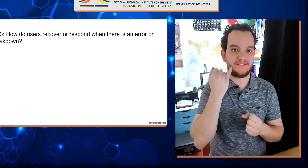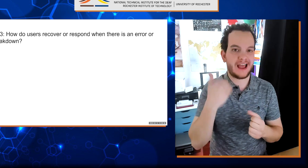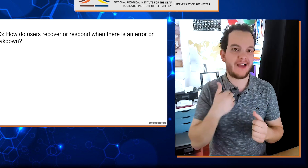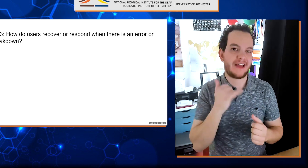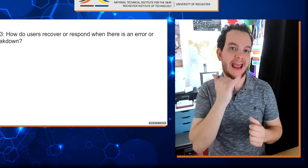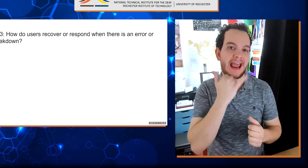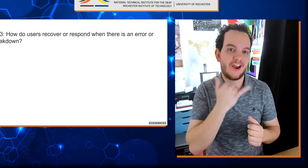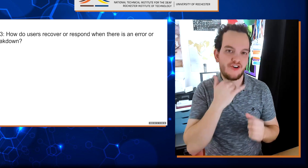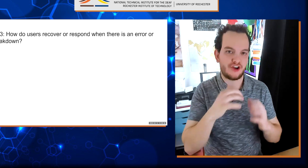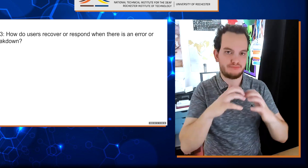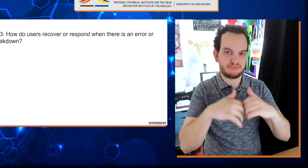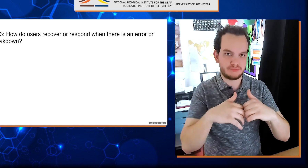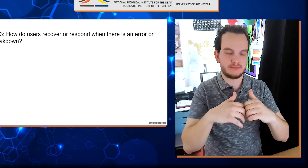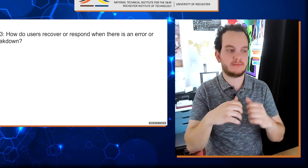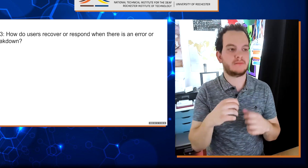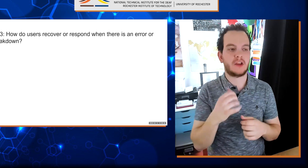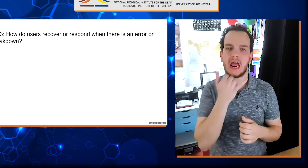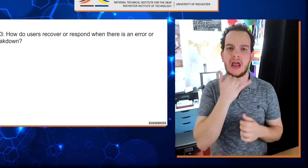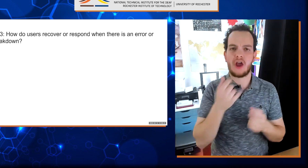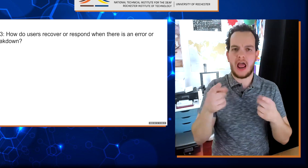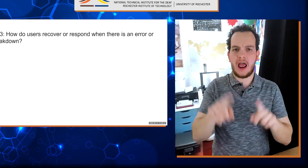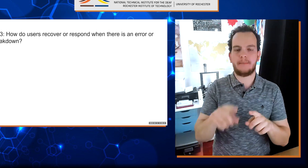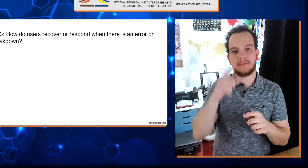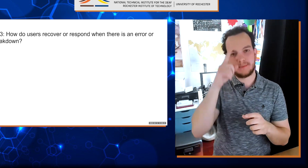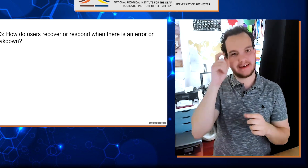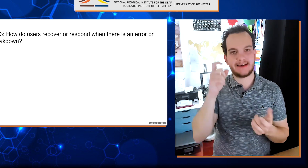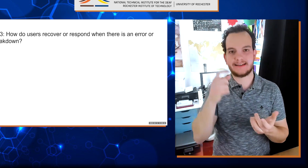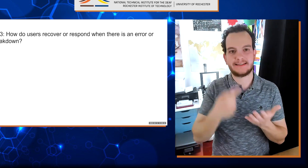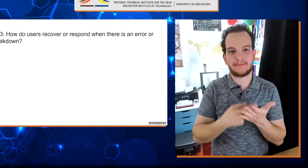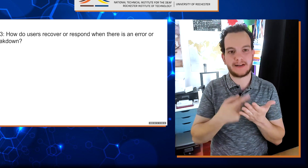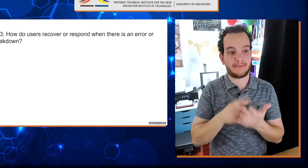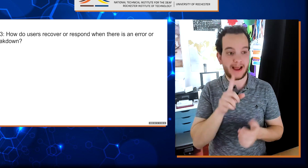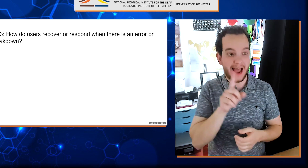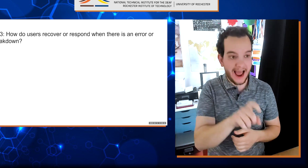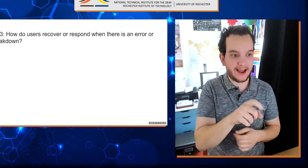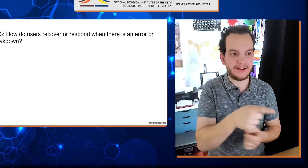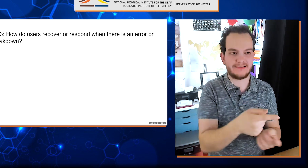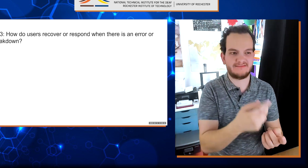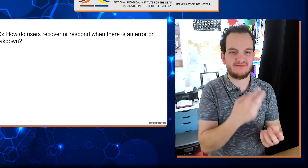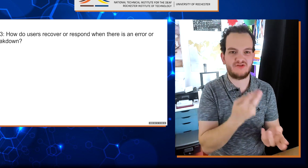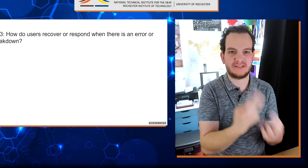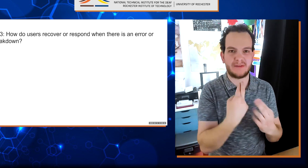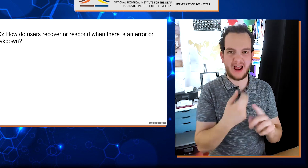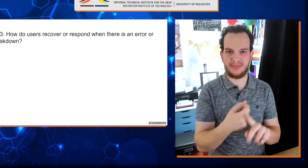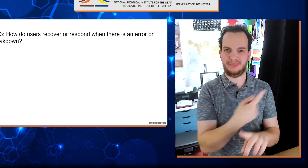Question three was, How do users recover or respond when there is an error or a breakdown?